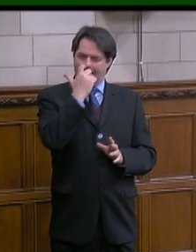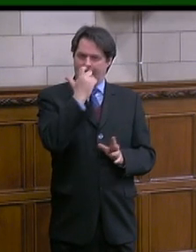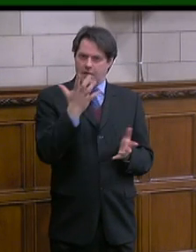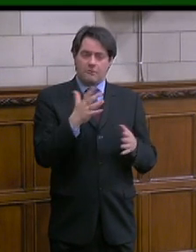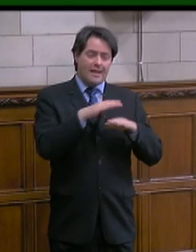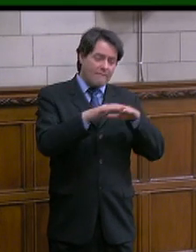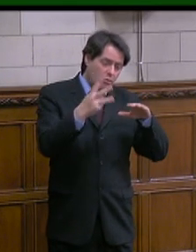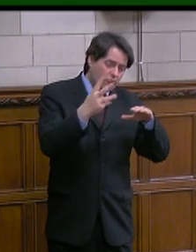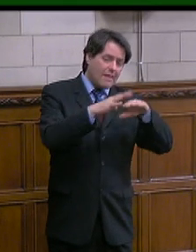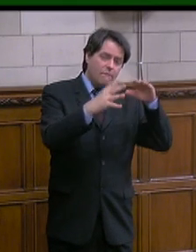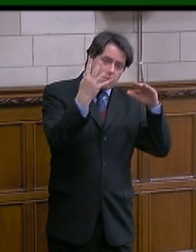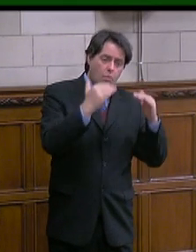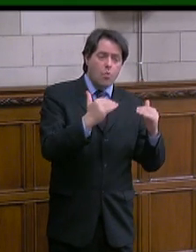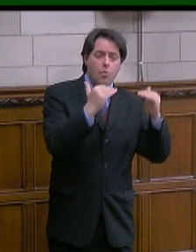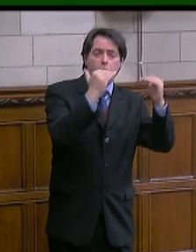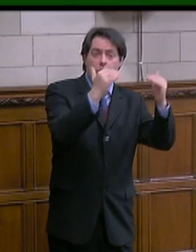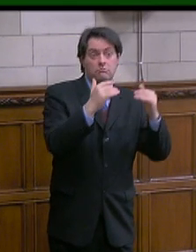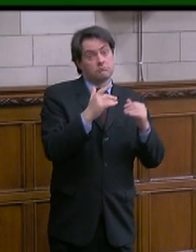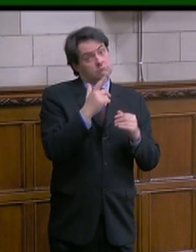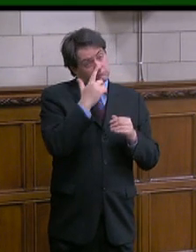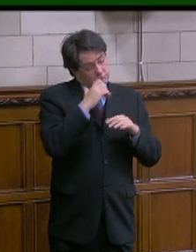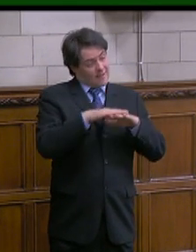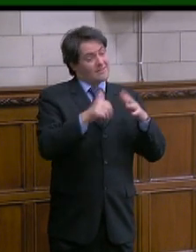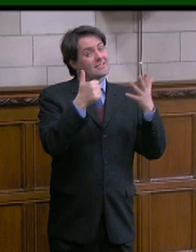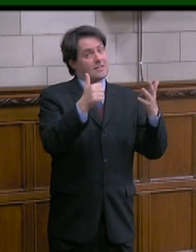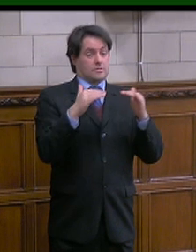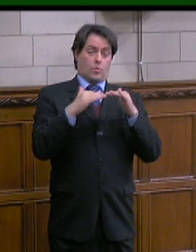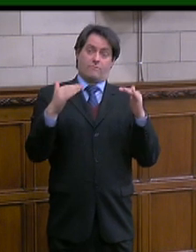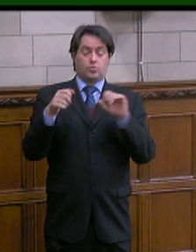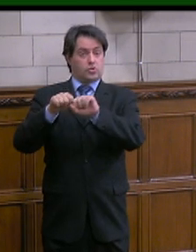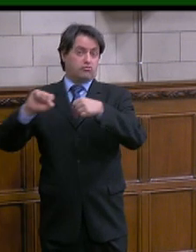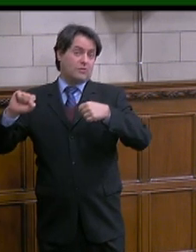3 and 4, and even level 6, which is equivalent to a degree.